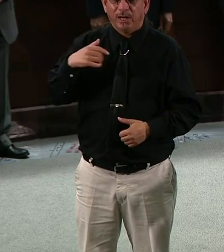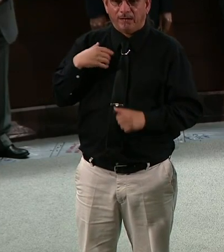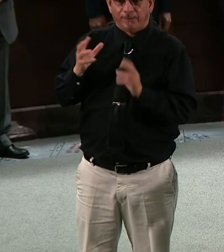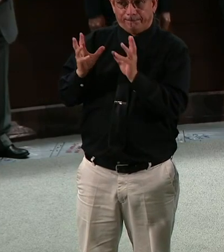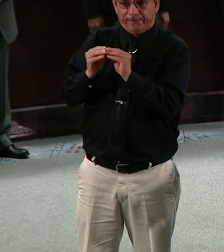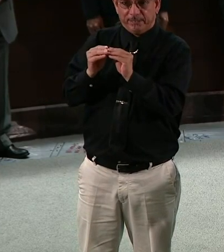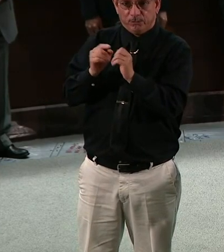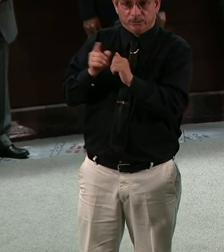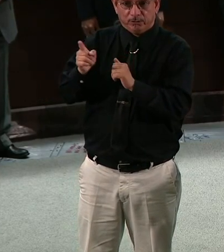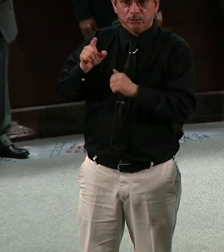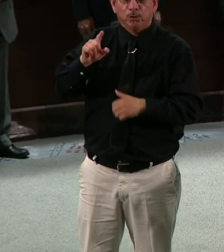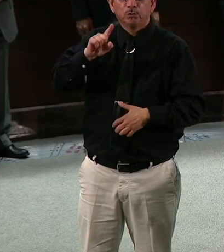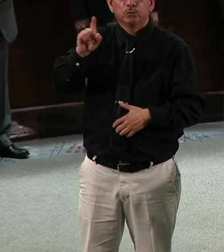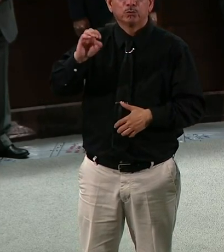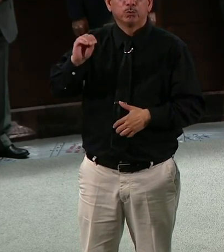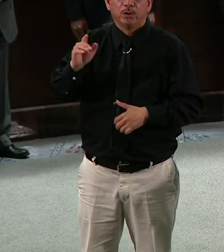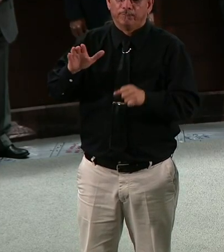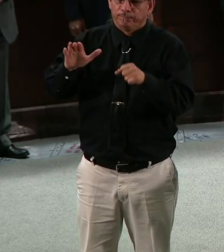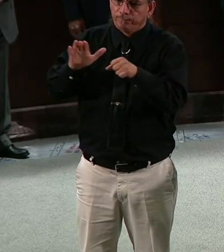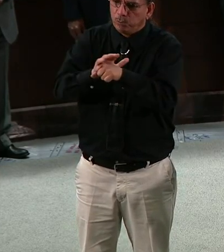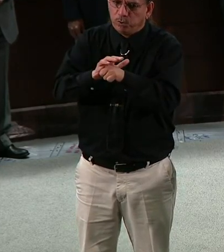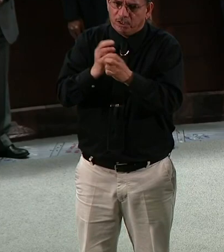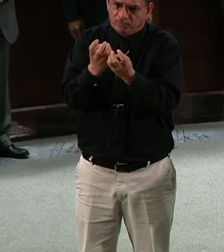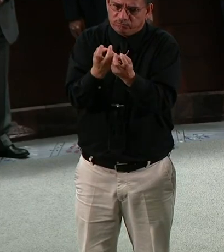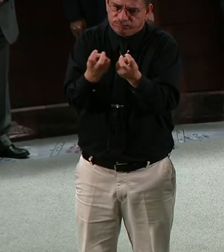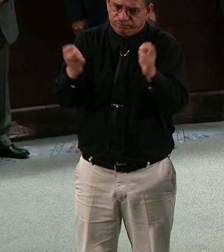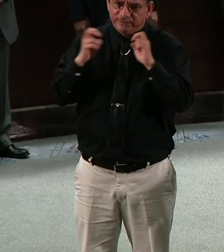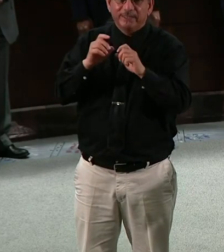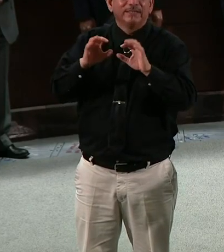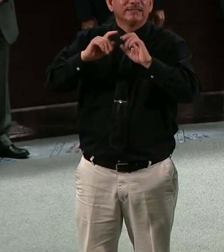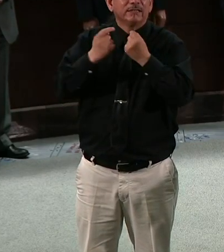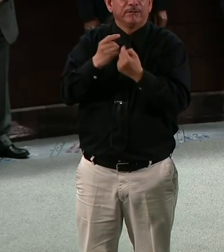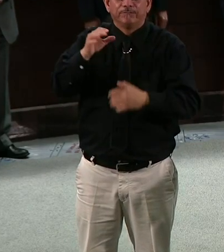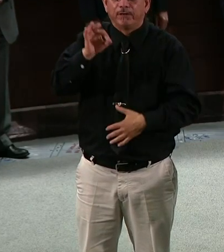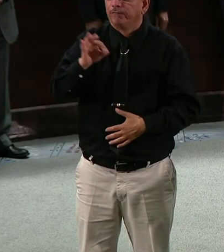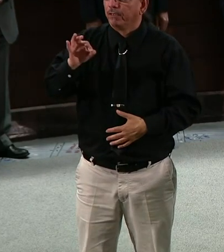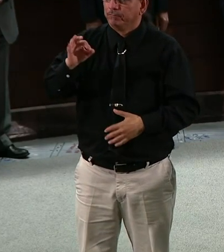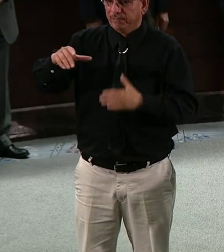WILL AERO NEON A. CLASSIC SEMI LESS. GOING TO USE A LEADER